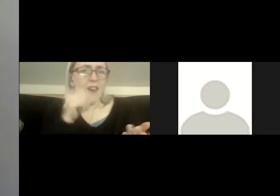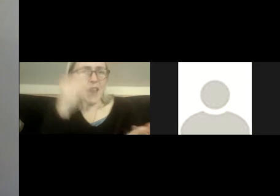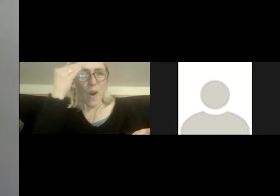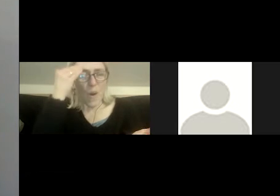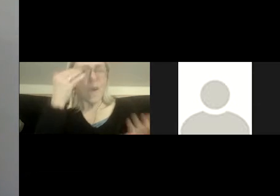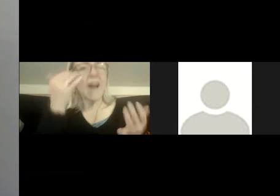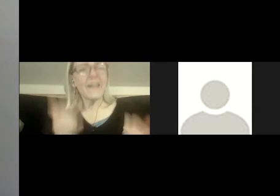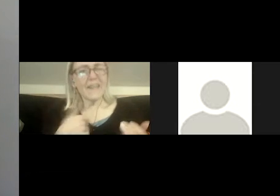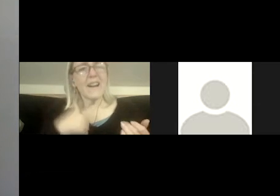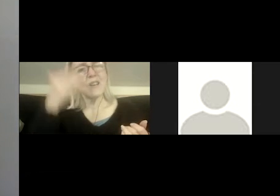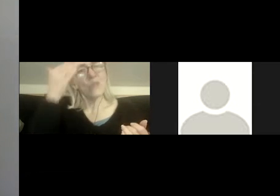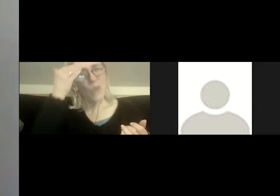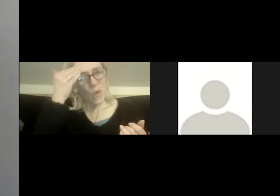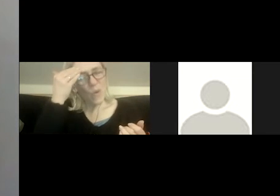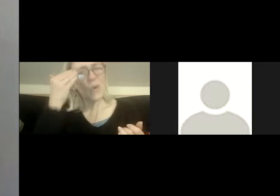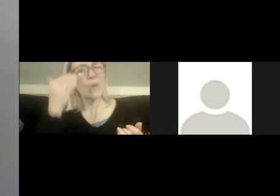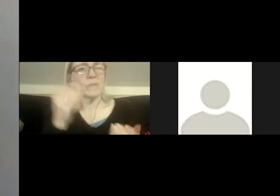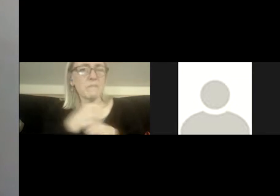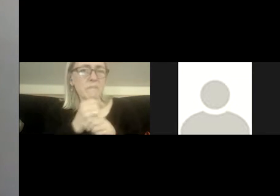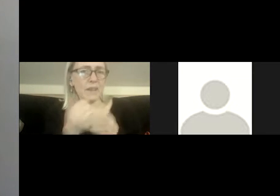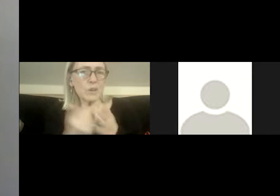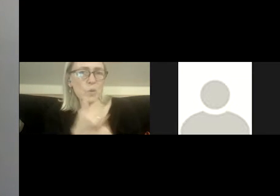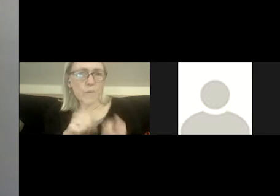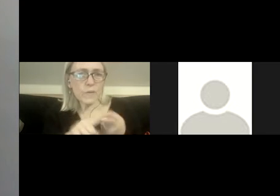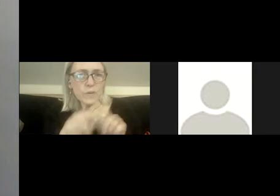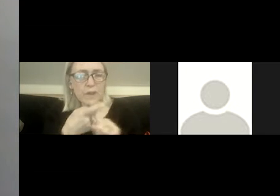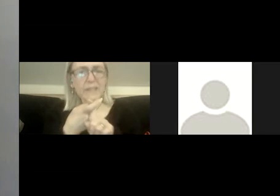I've enjoyed learning more about different cultures and different